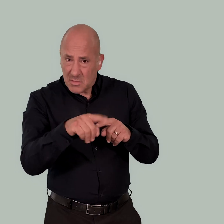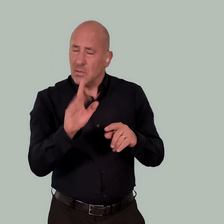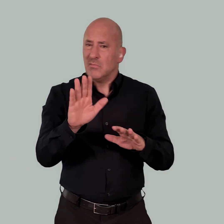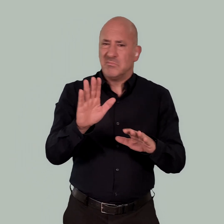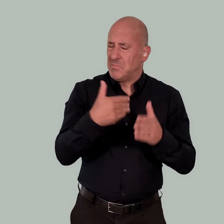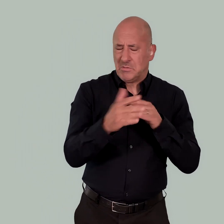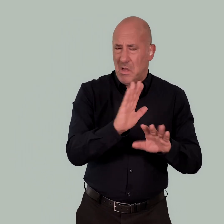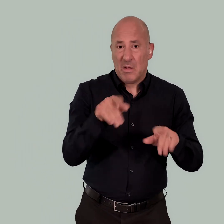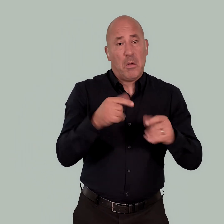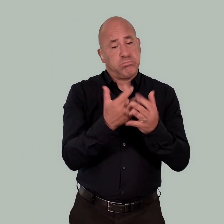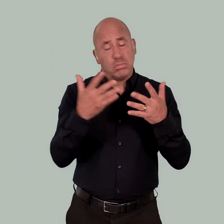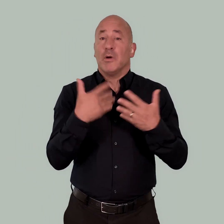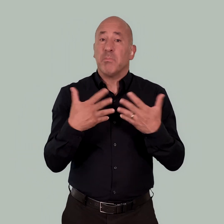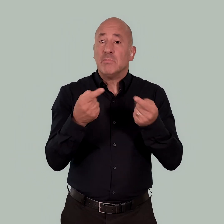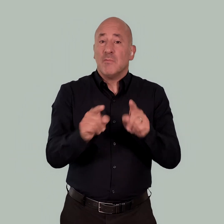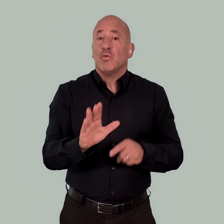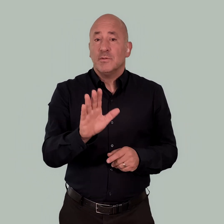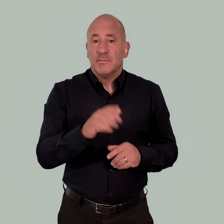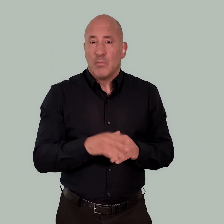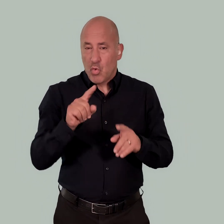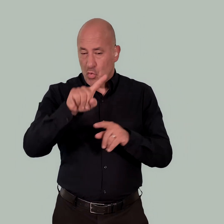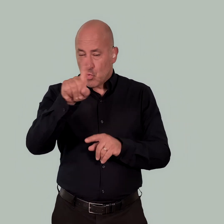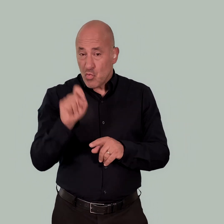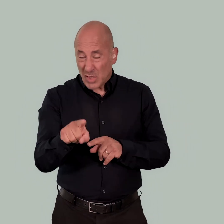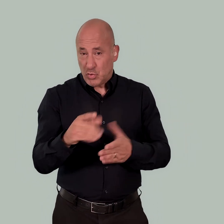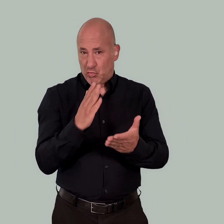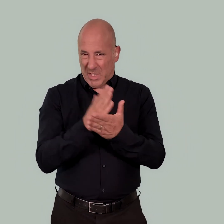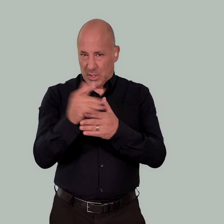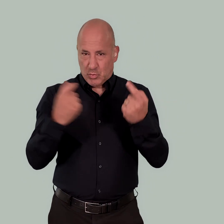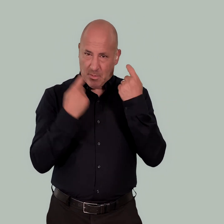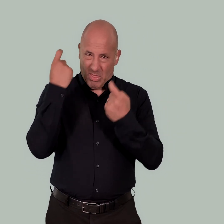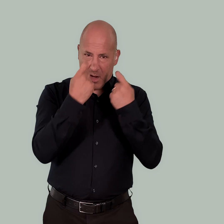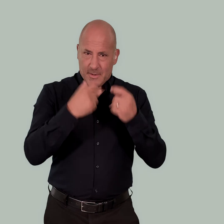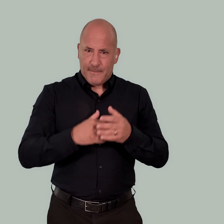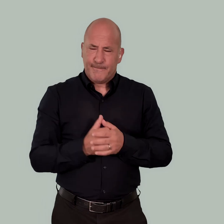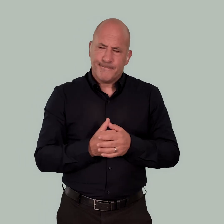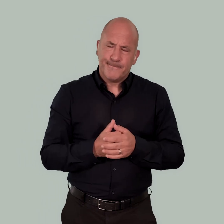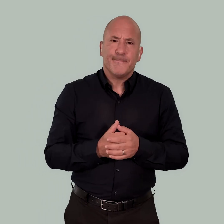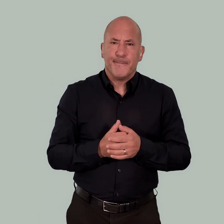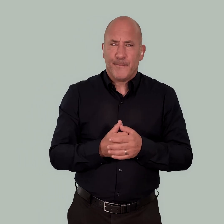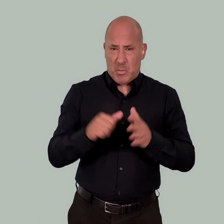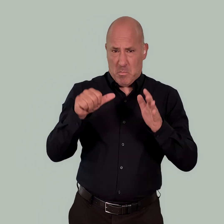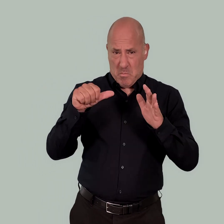Many have made a difference. The question is whether they have altered the fundamental faultlines